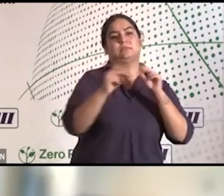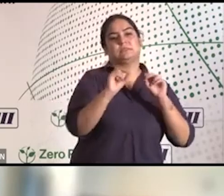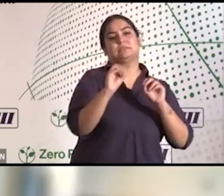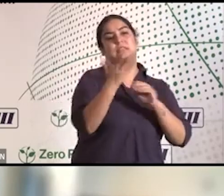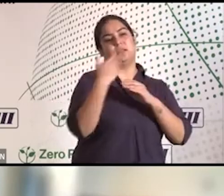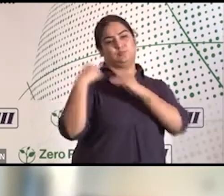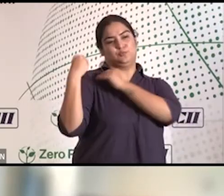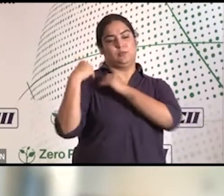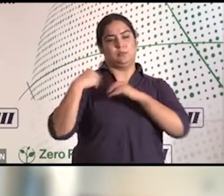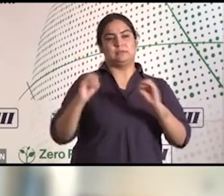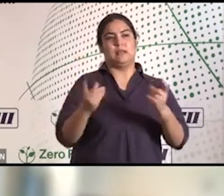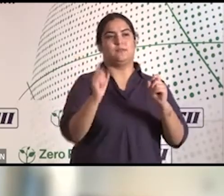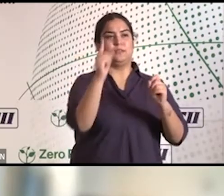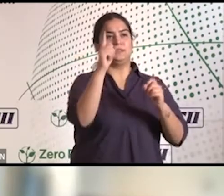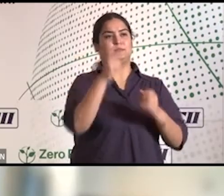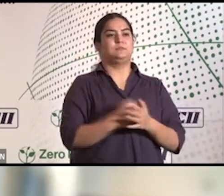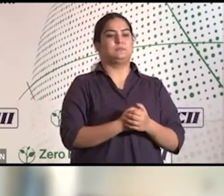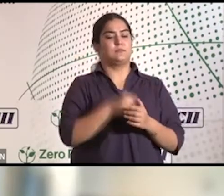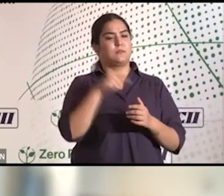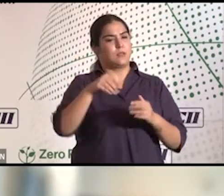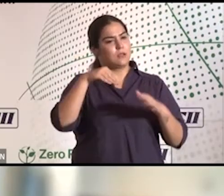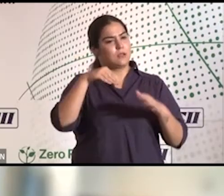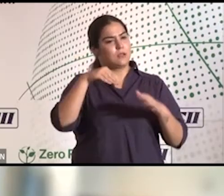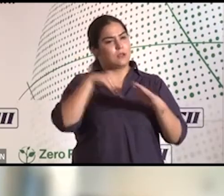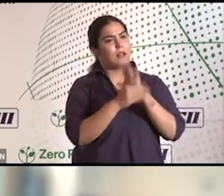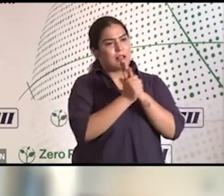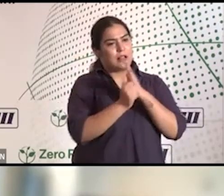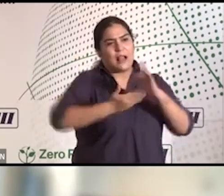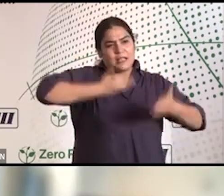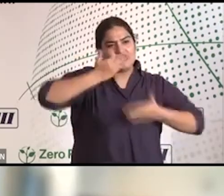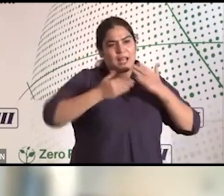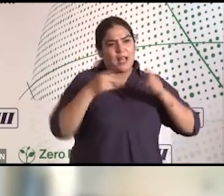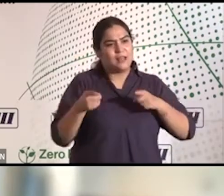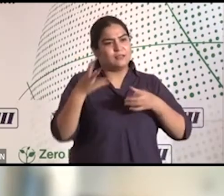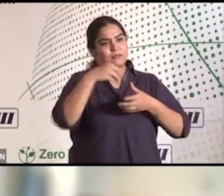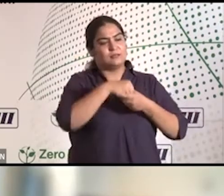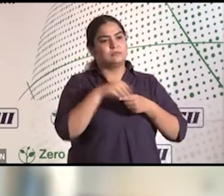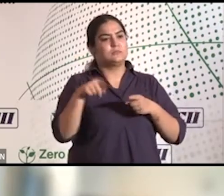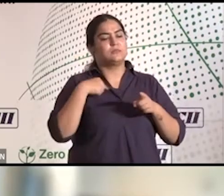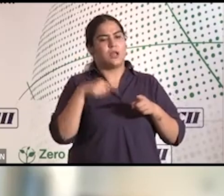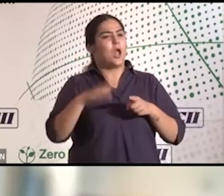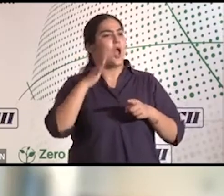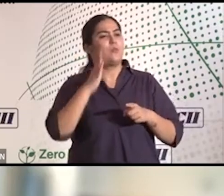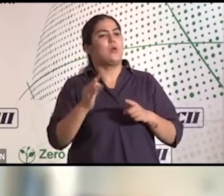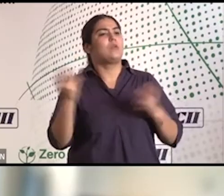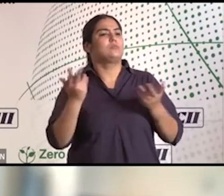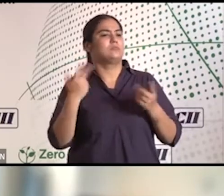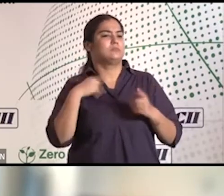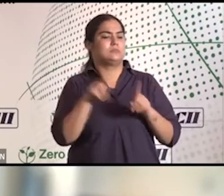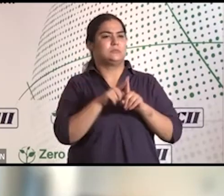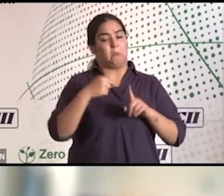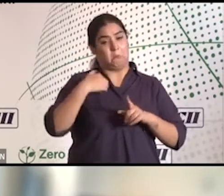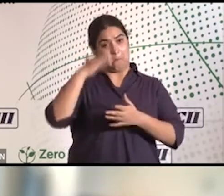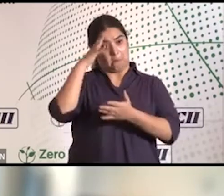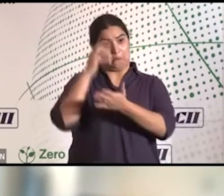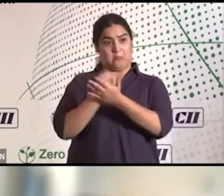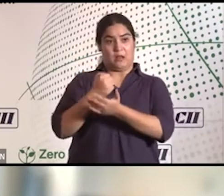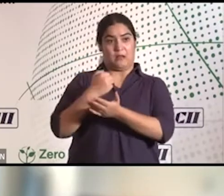Well, the vocational training, how and why this is important. I strongly believe